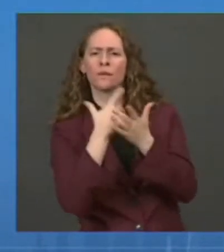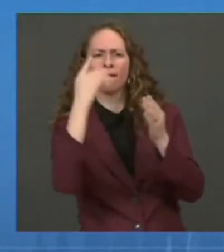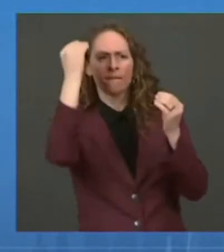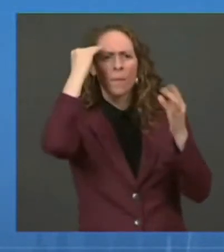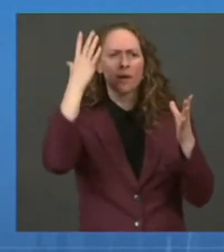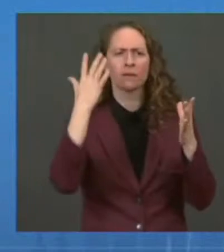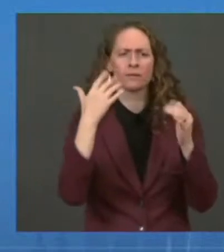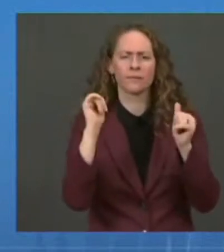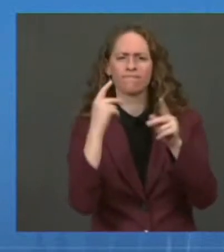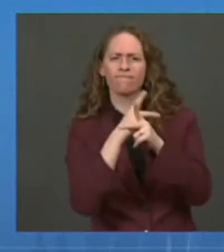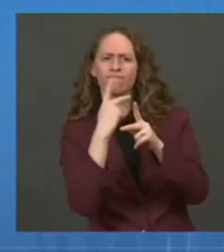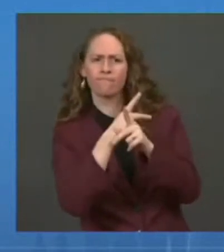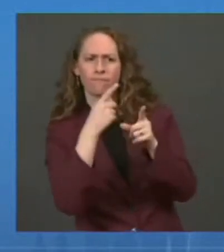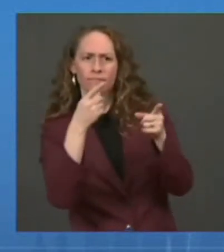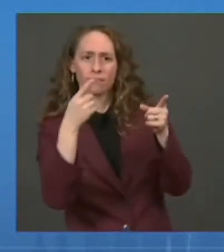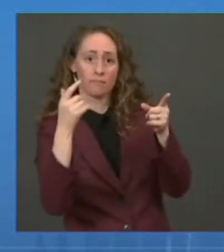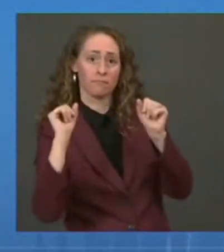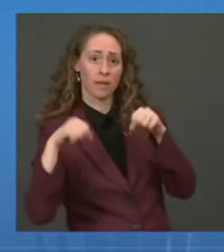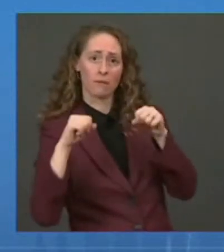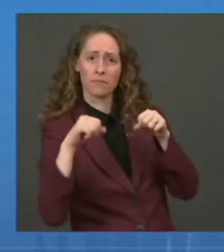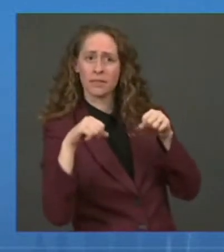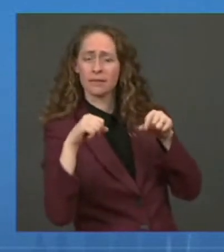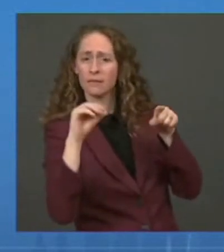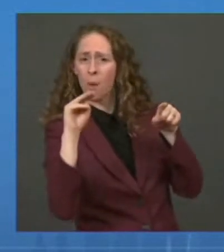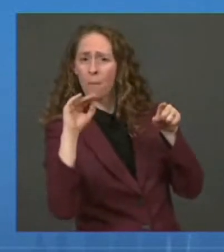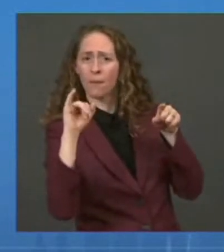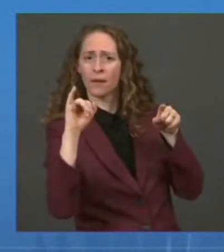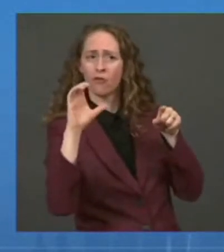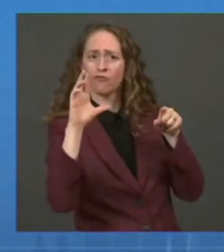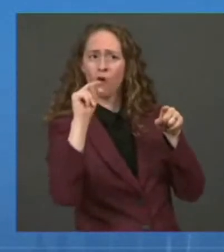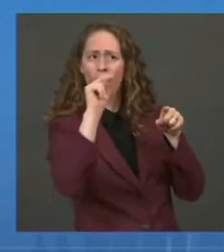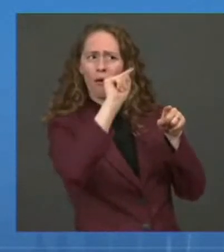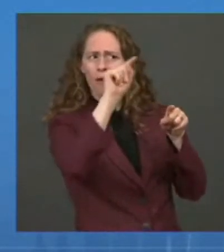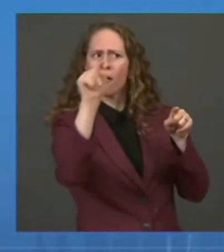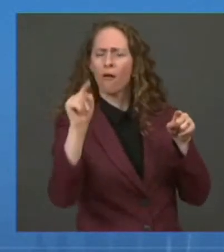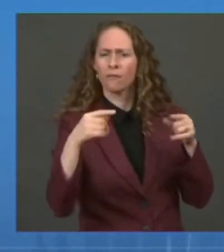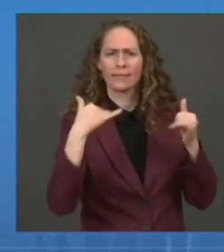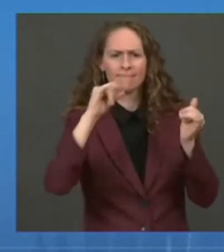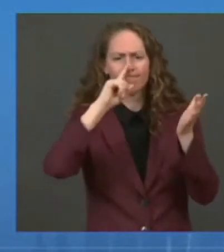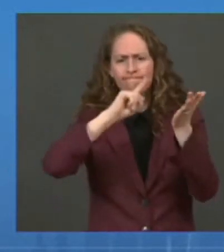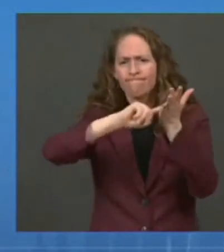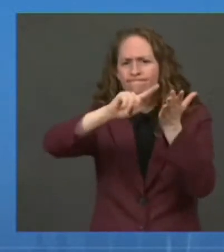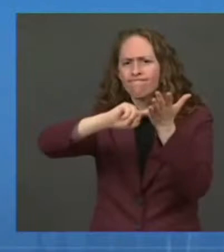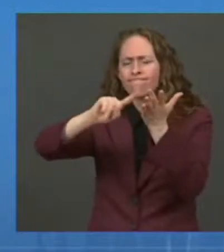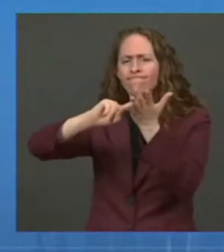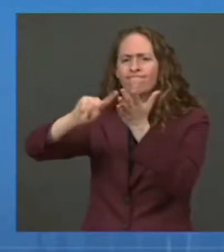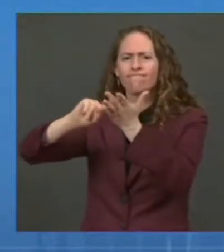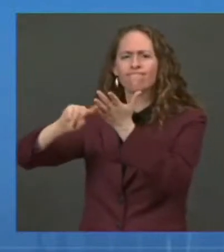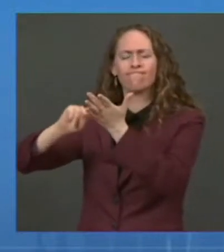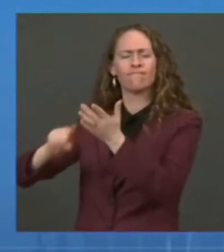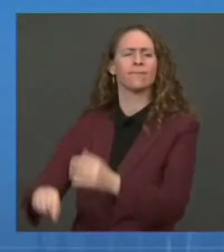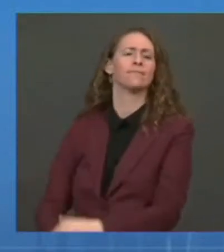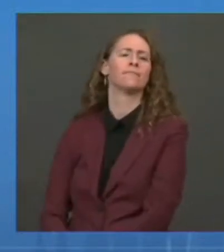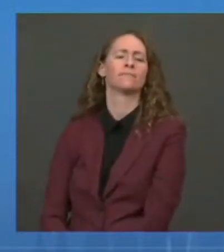HISTORIES AND INDICATORS AT DIAGNOSTIC DATA TO IDENTIFY POSSIBLE CASES OF ICRO